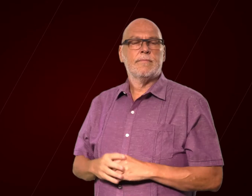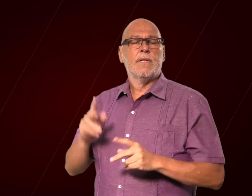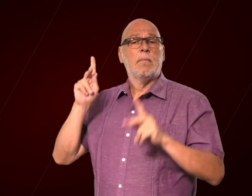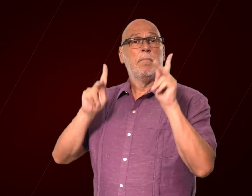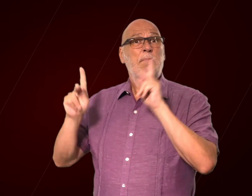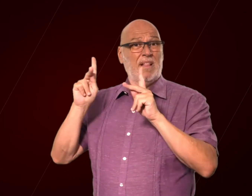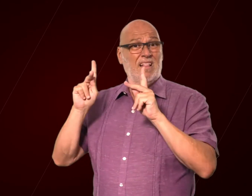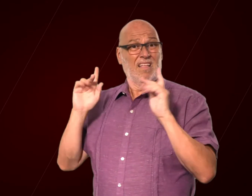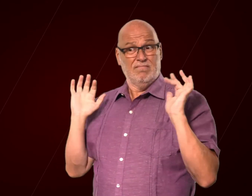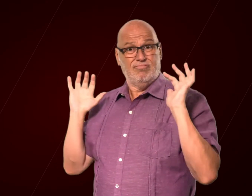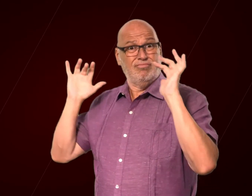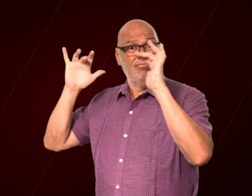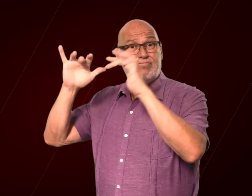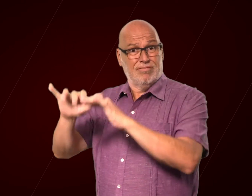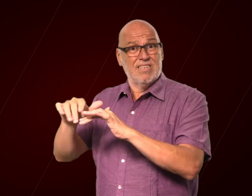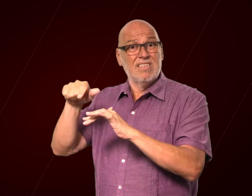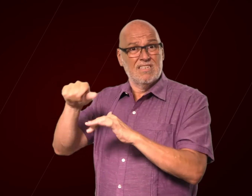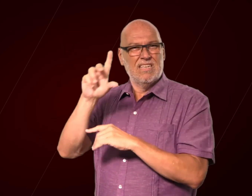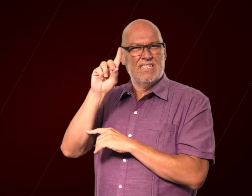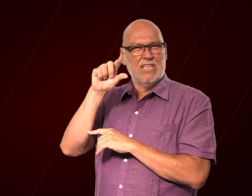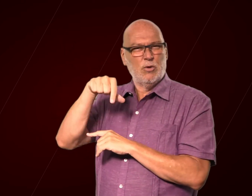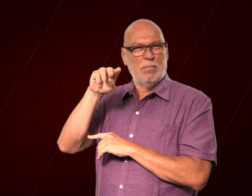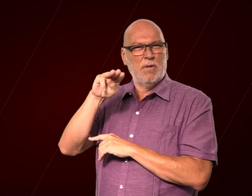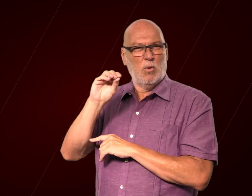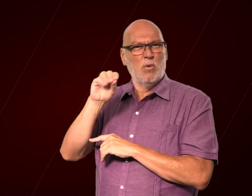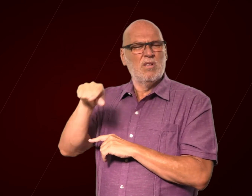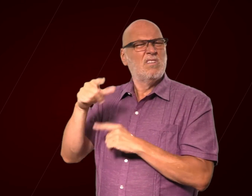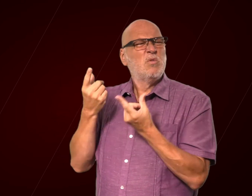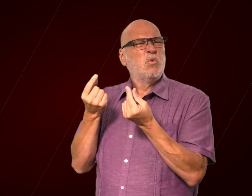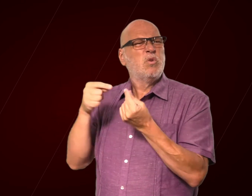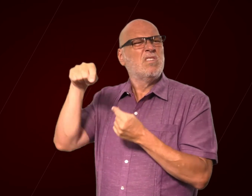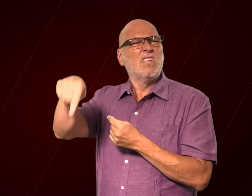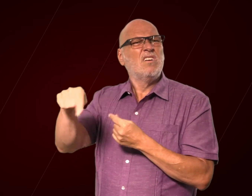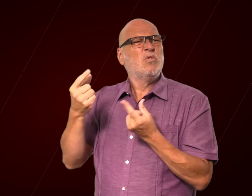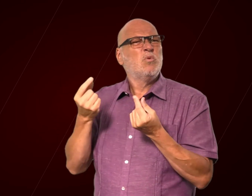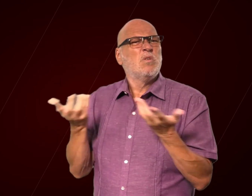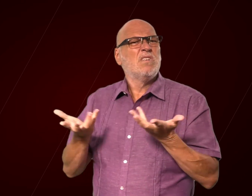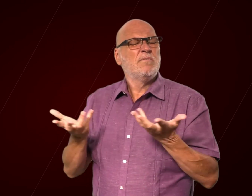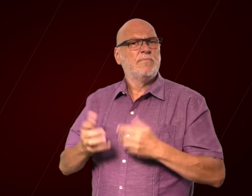[Anselmo]: What do people do at DQMO?